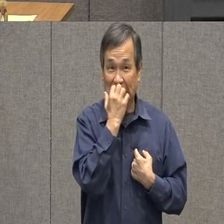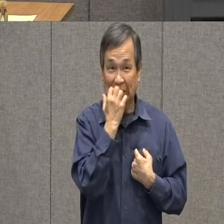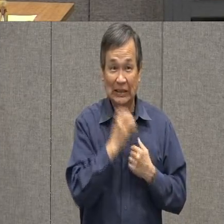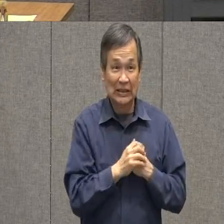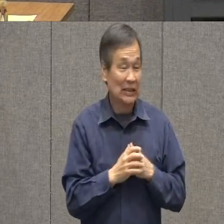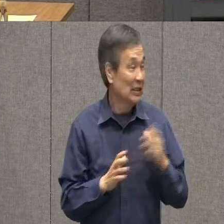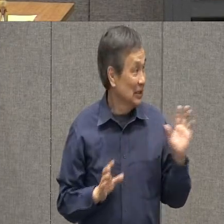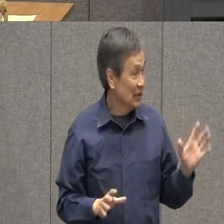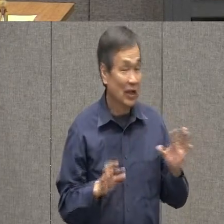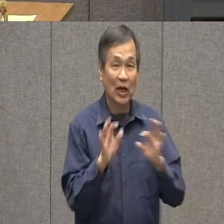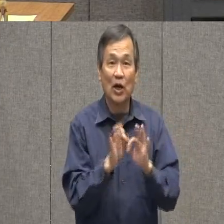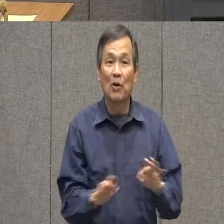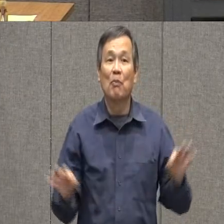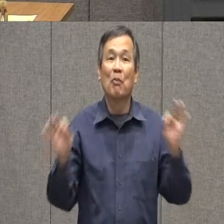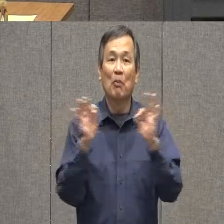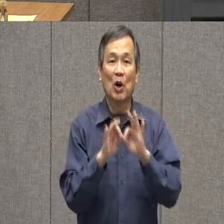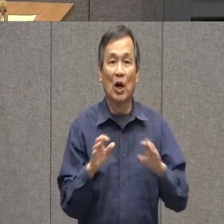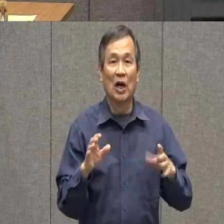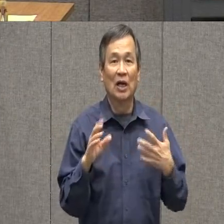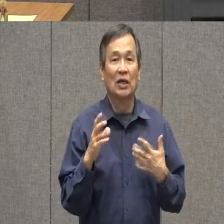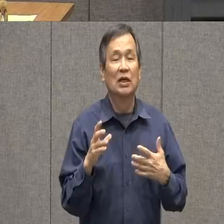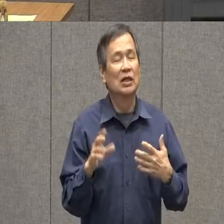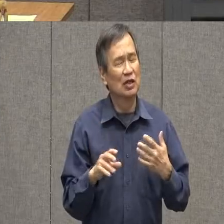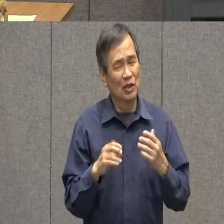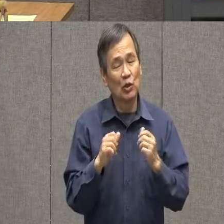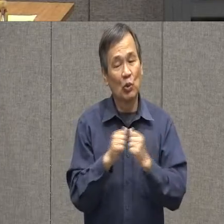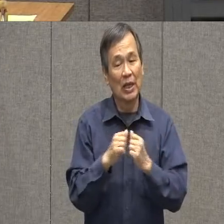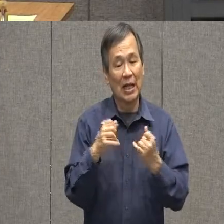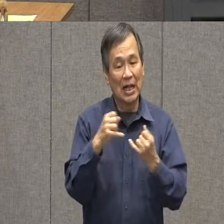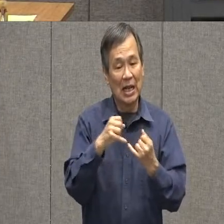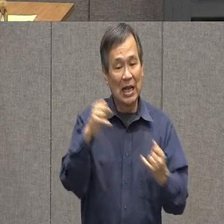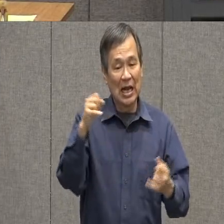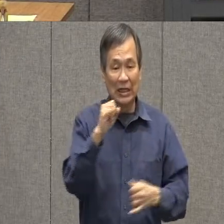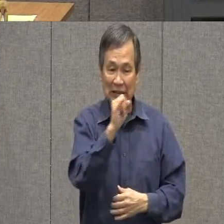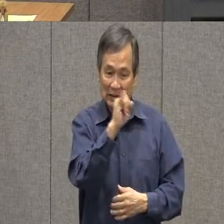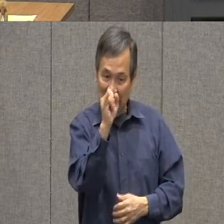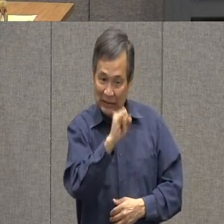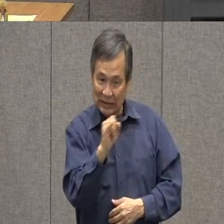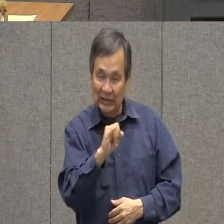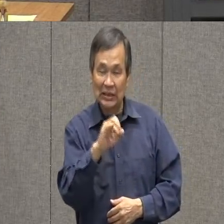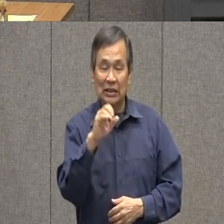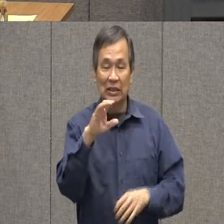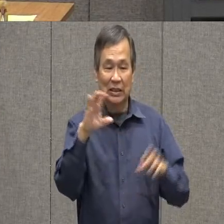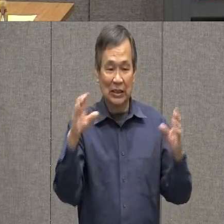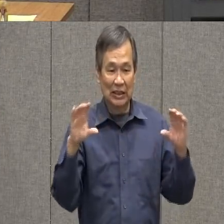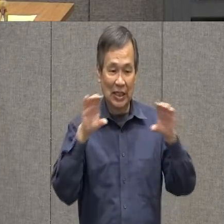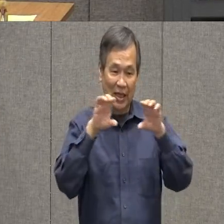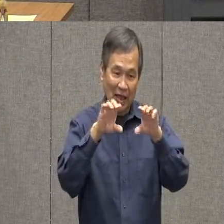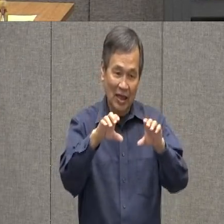And it's important to know that because we start with lines and then we start adding shapes and features on top.